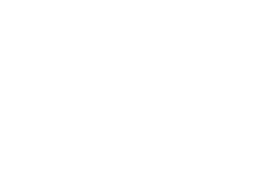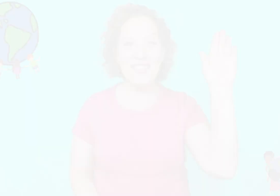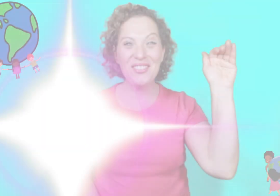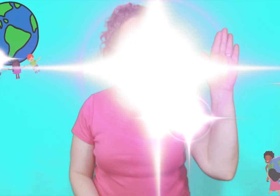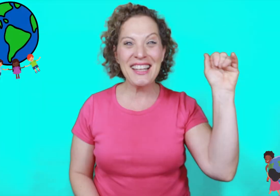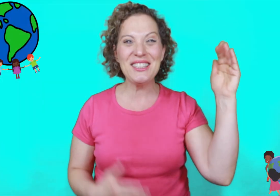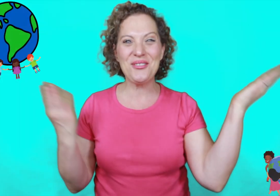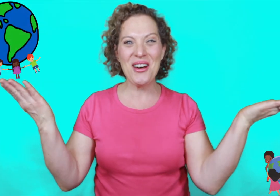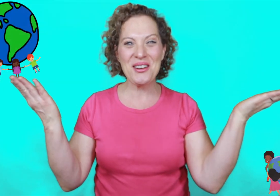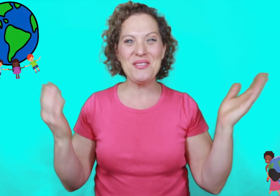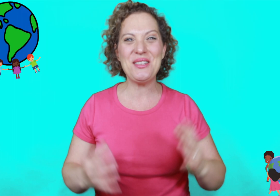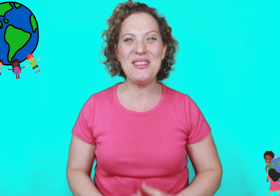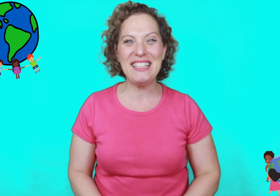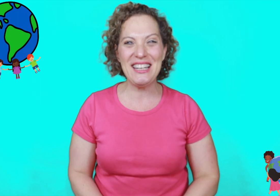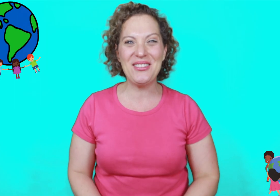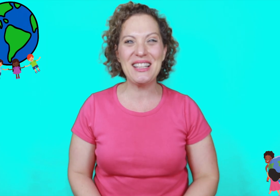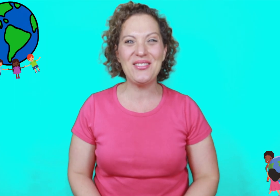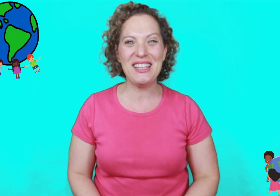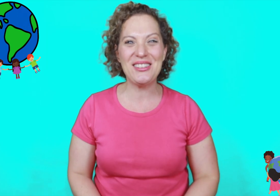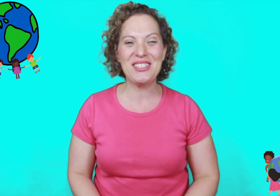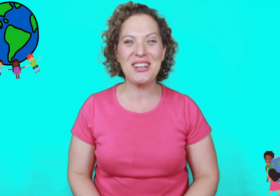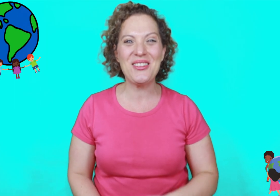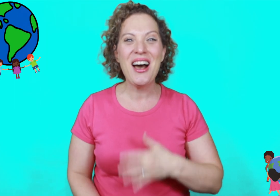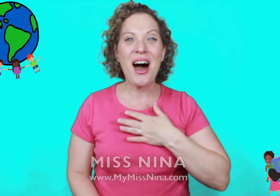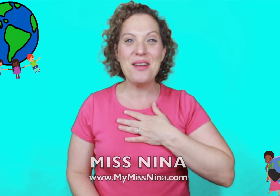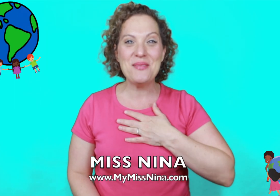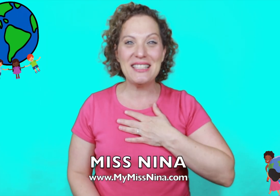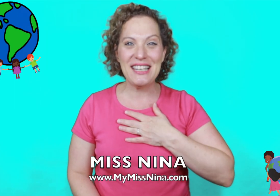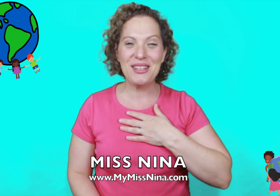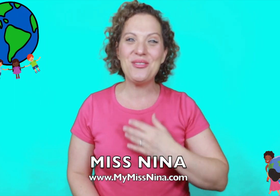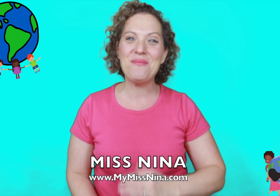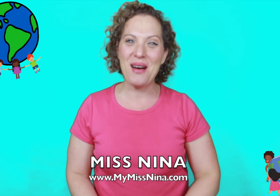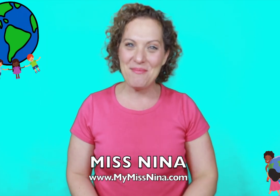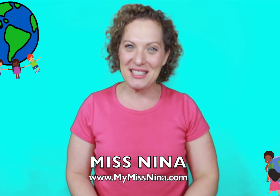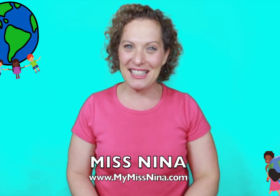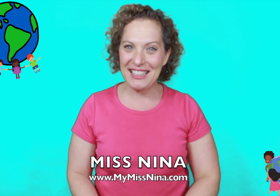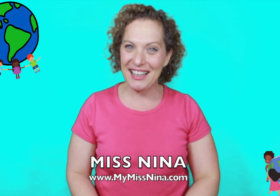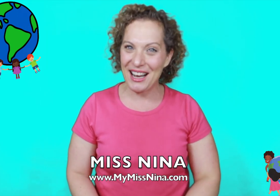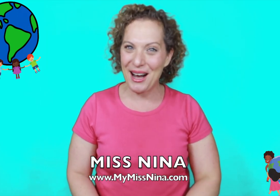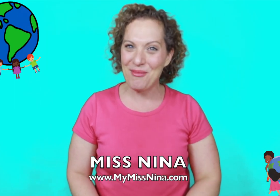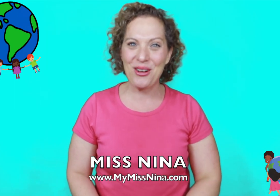Hi friends! Welcome to the Miss Nina Weekly Video Show. I'm Miss Nina from MyMissNina.com where